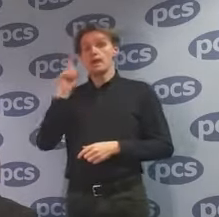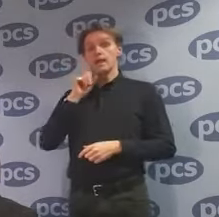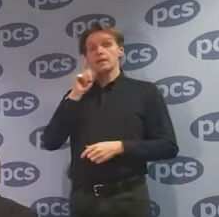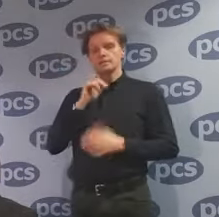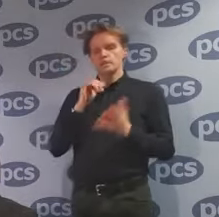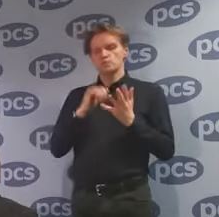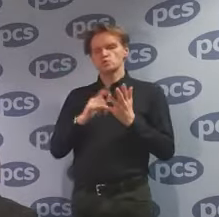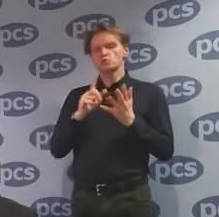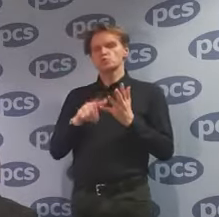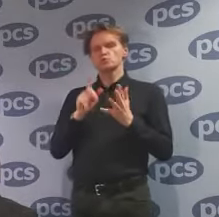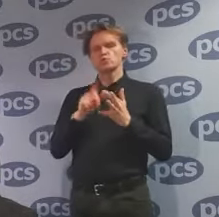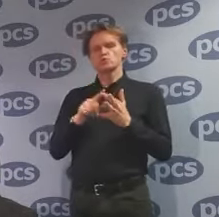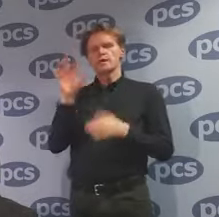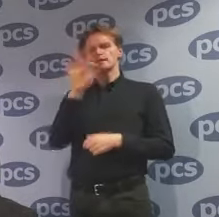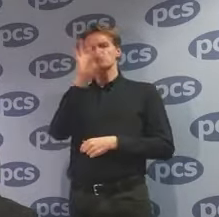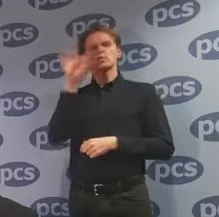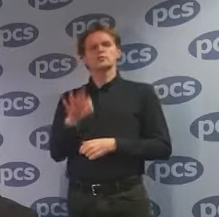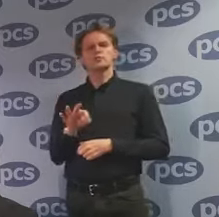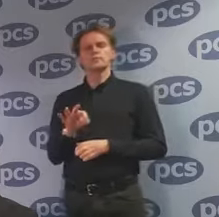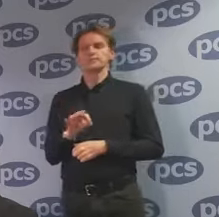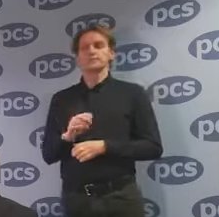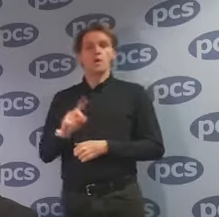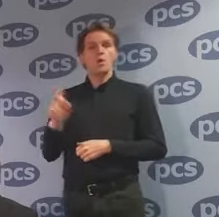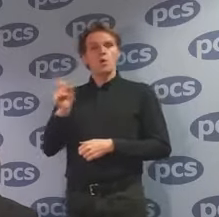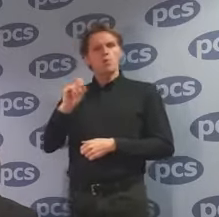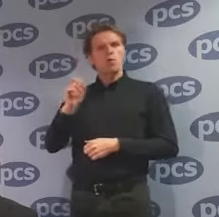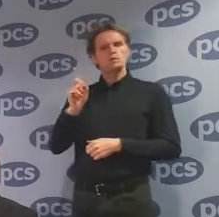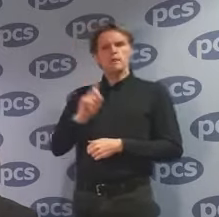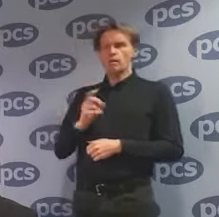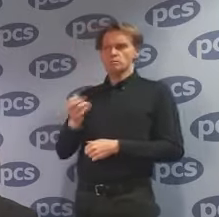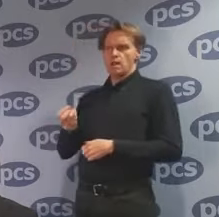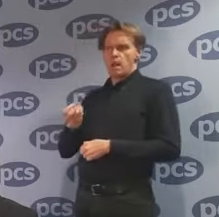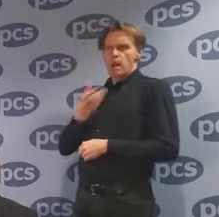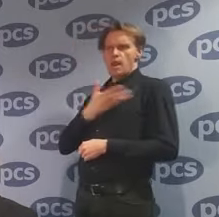asked what's the position of the current opposition parties in relation to the